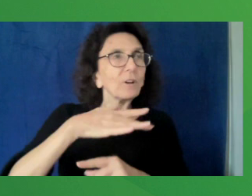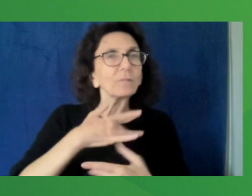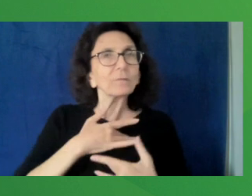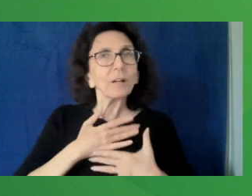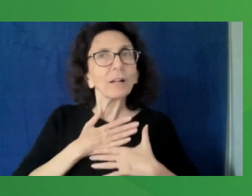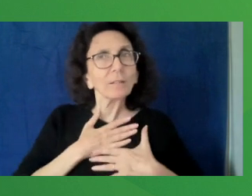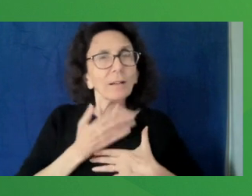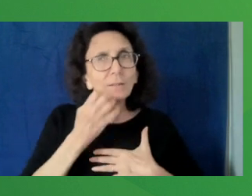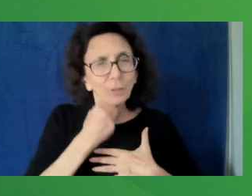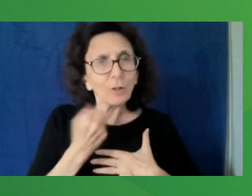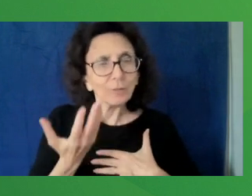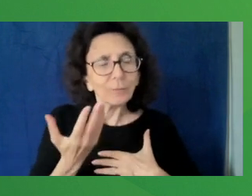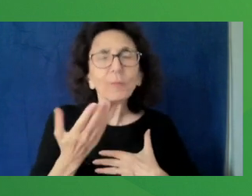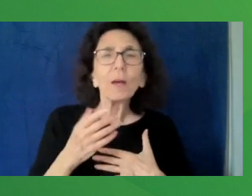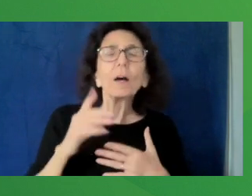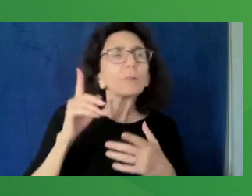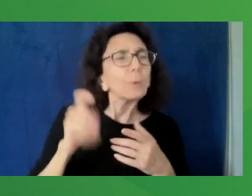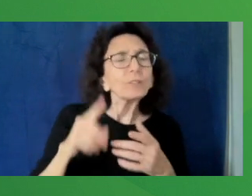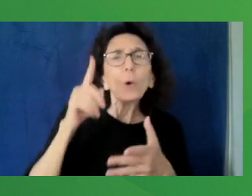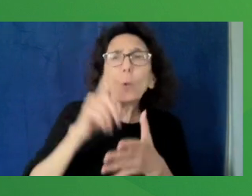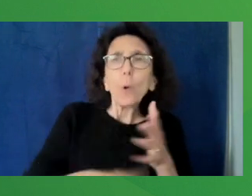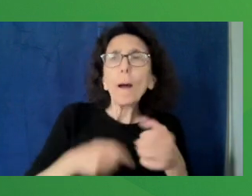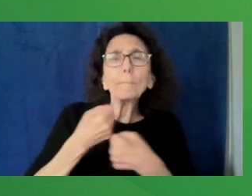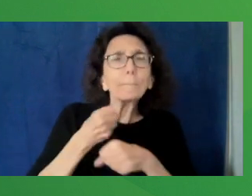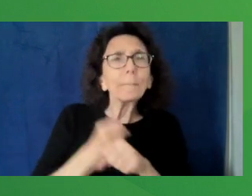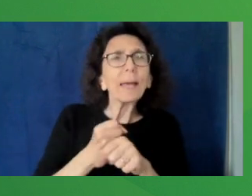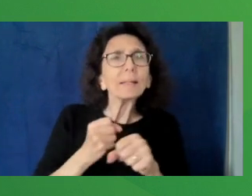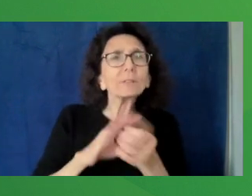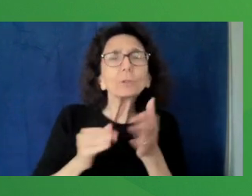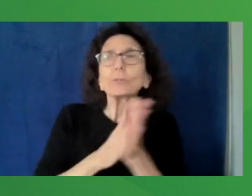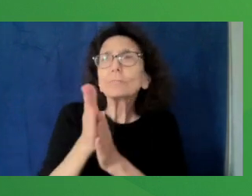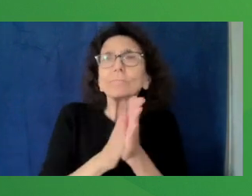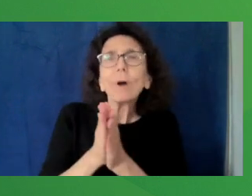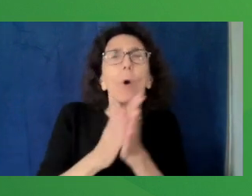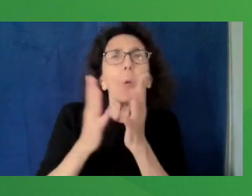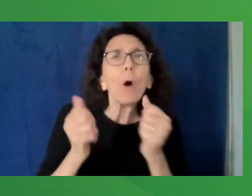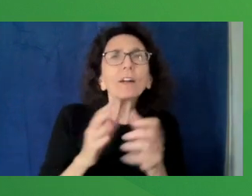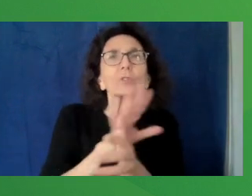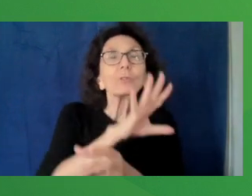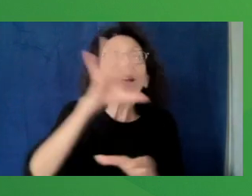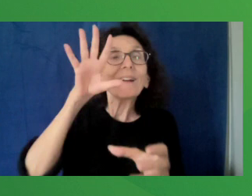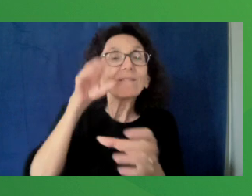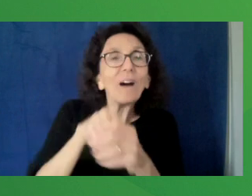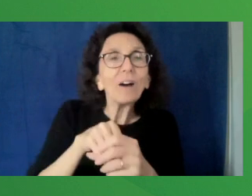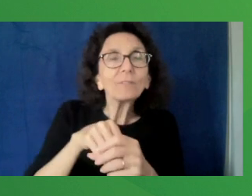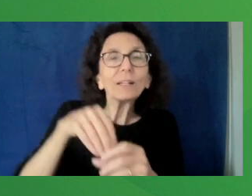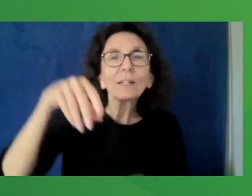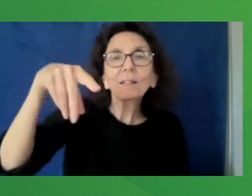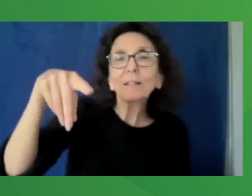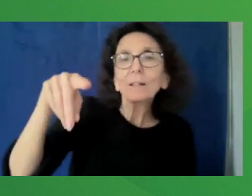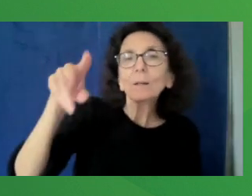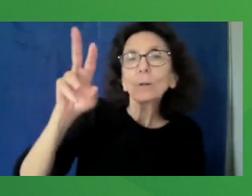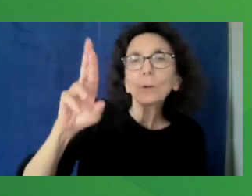was what motivates students to act or engage in what we call pro-environmental behavior? A focus